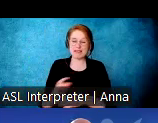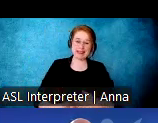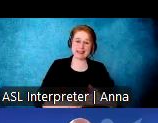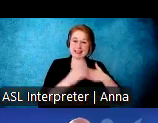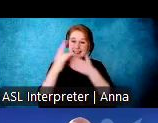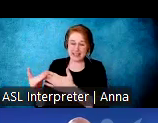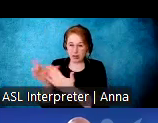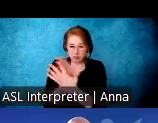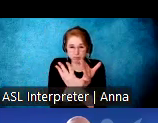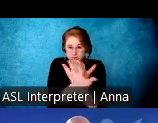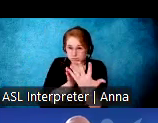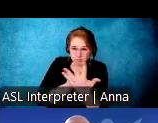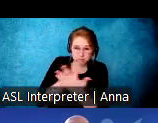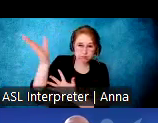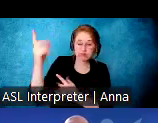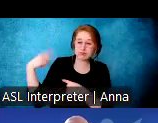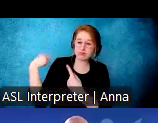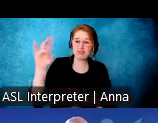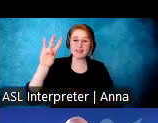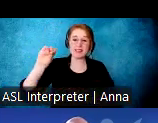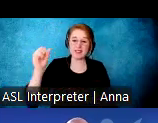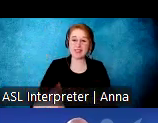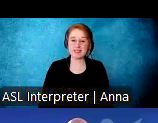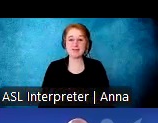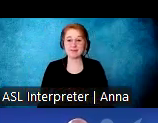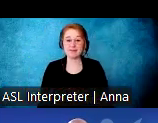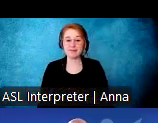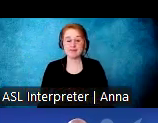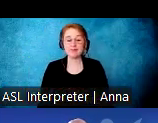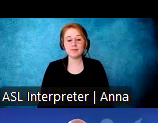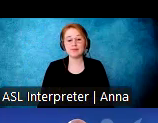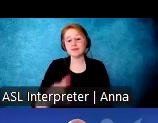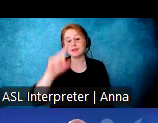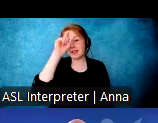in creating since the 70s. I think the training programs ensure